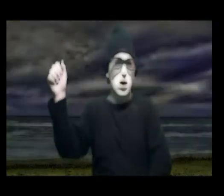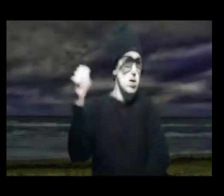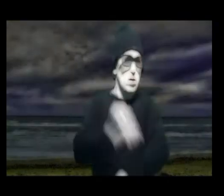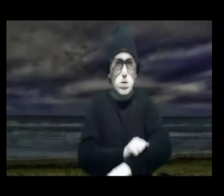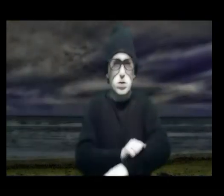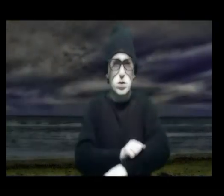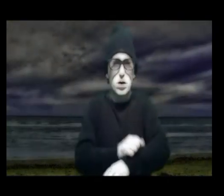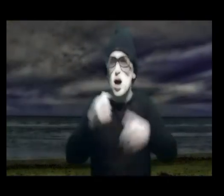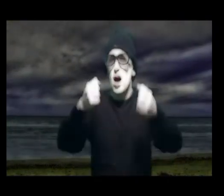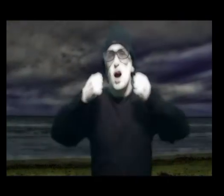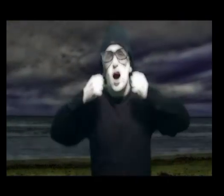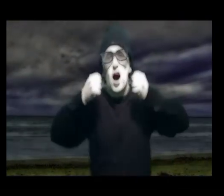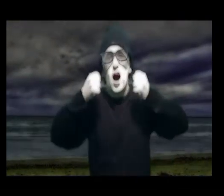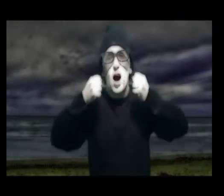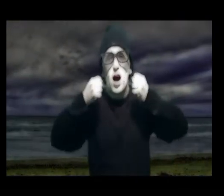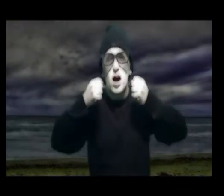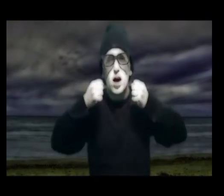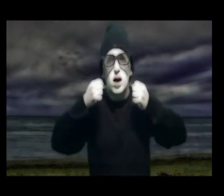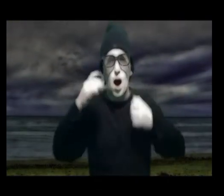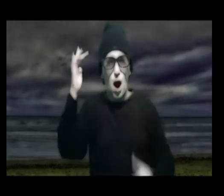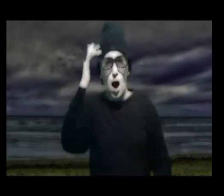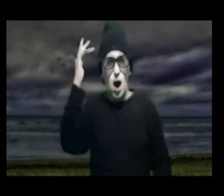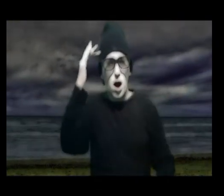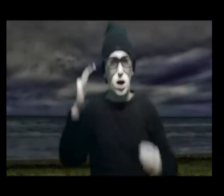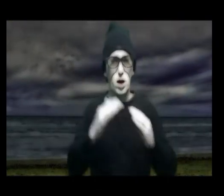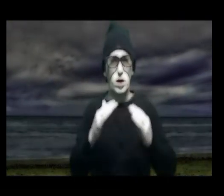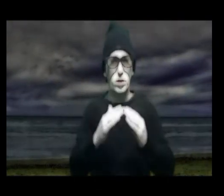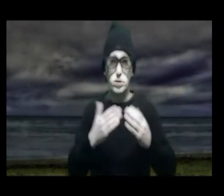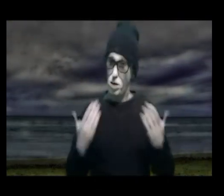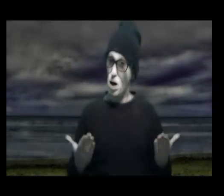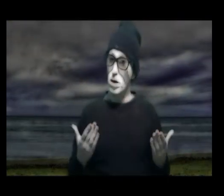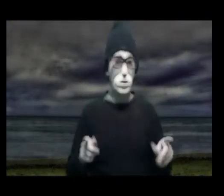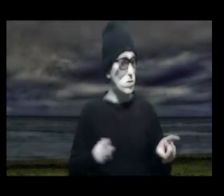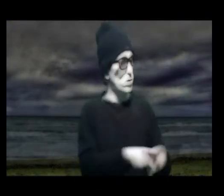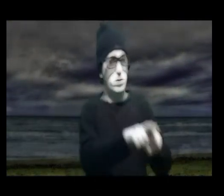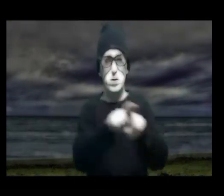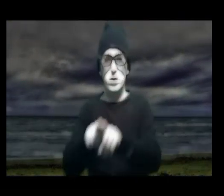So Here we had a man abused his whole life,